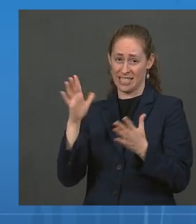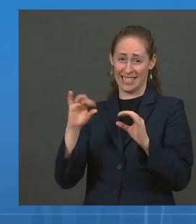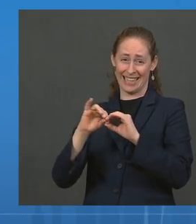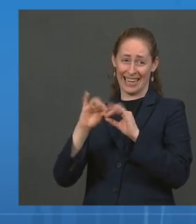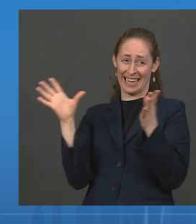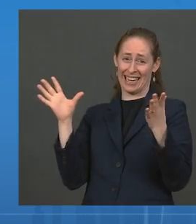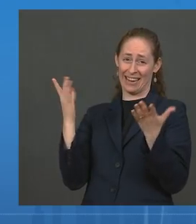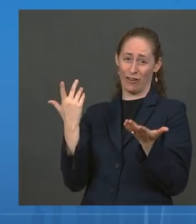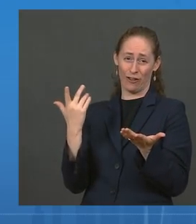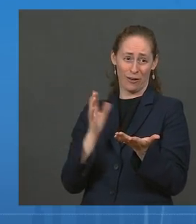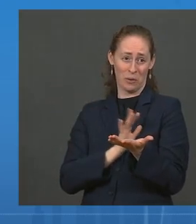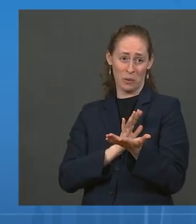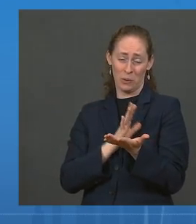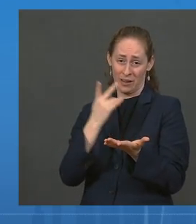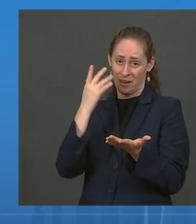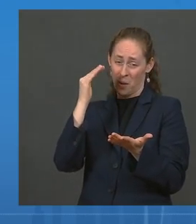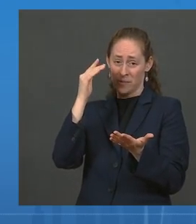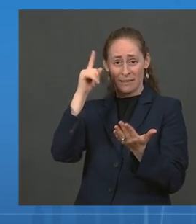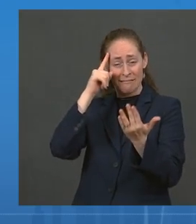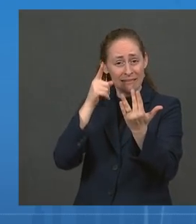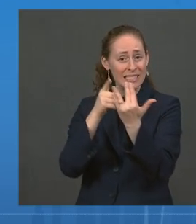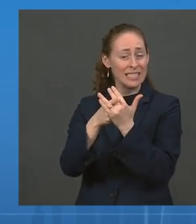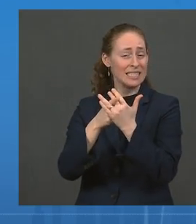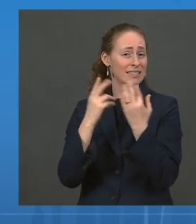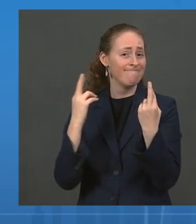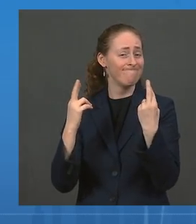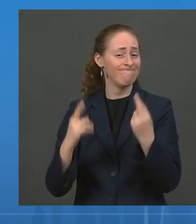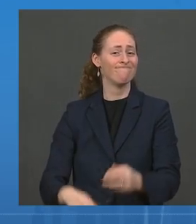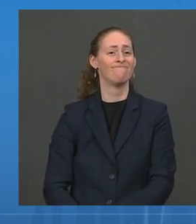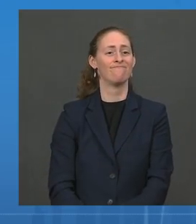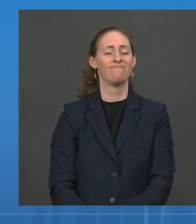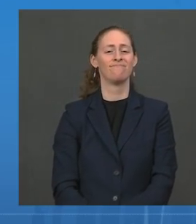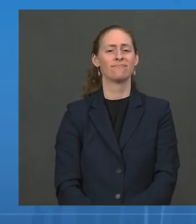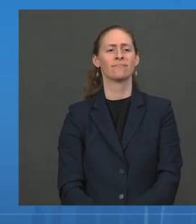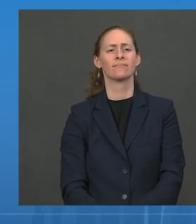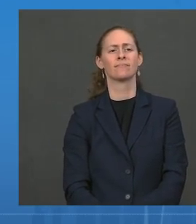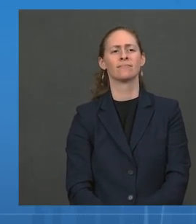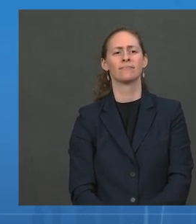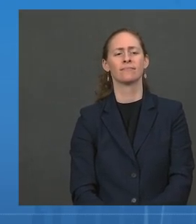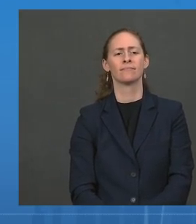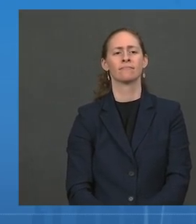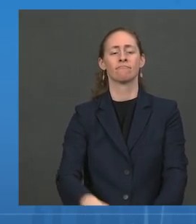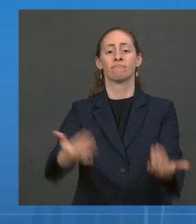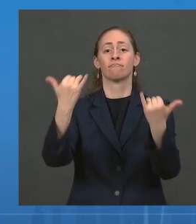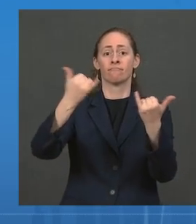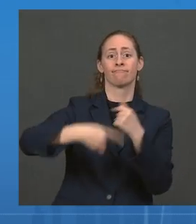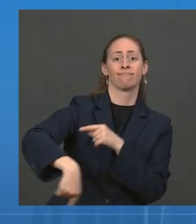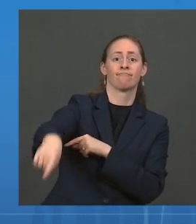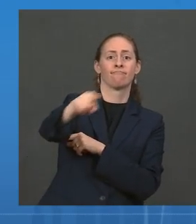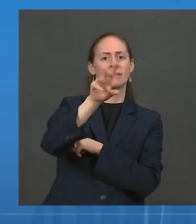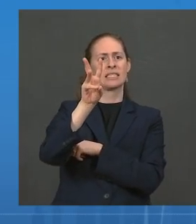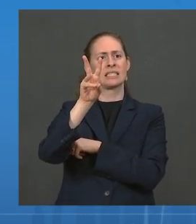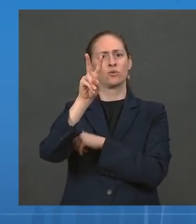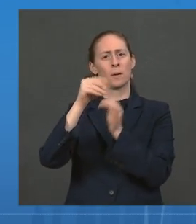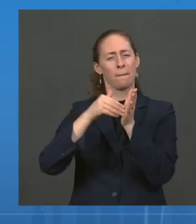Next slide. So, what do we have? We have 62 million Americans eligible for vaccines who are still not vaccinated.